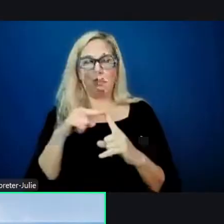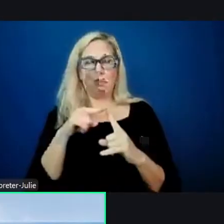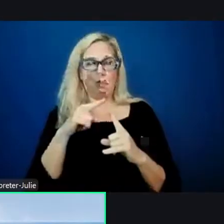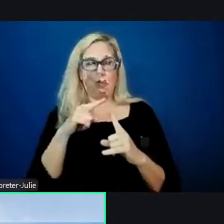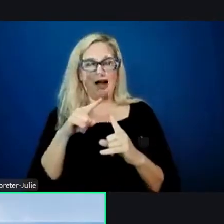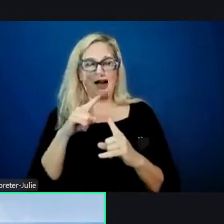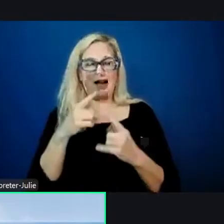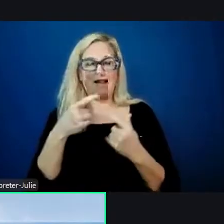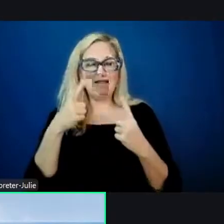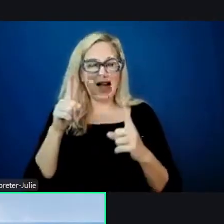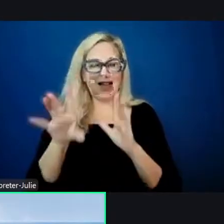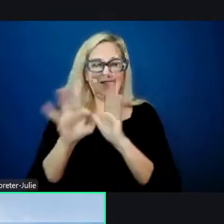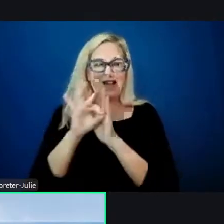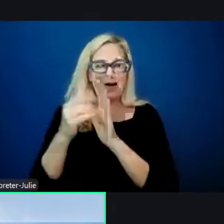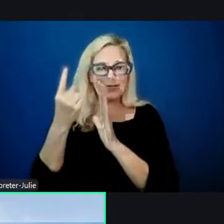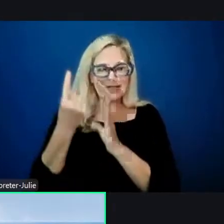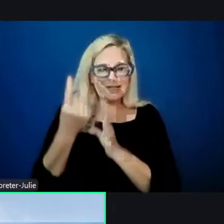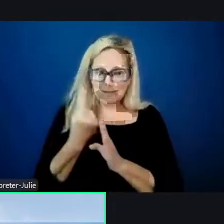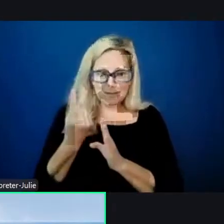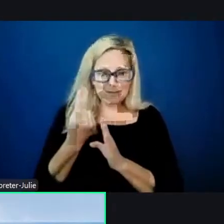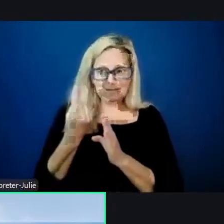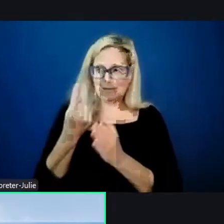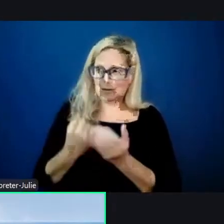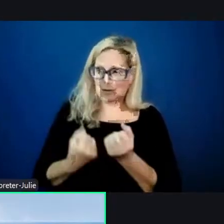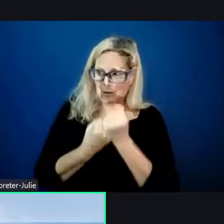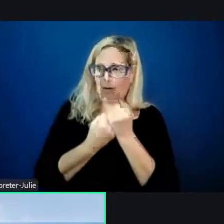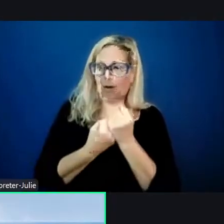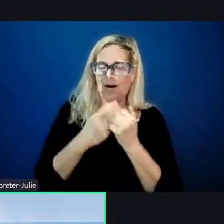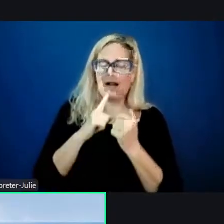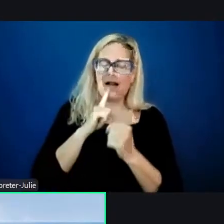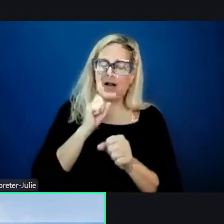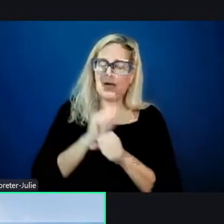improved." So yeah, again, really underscoring that importance of